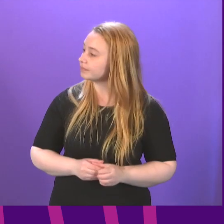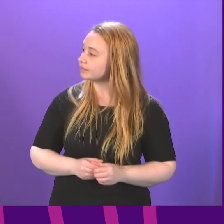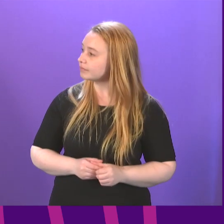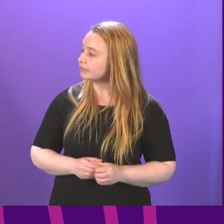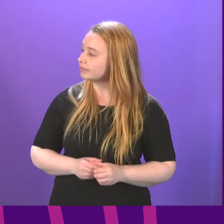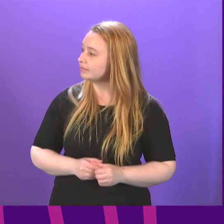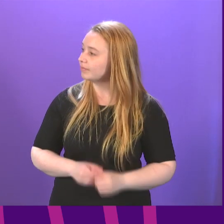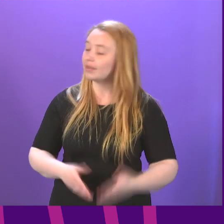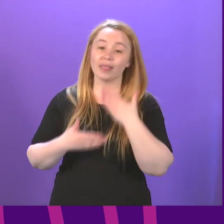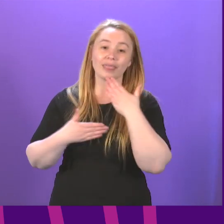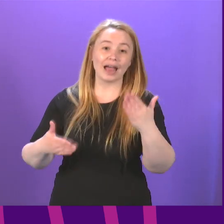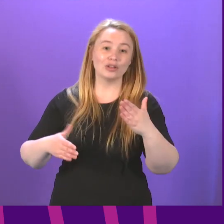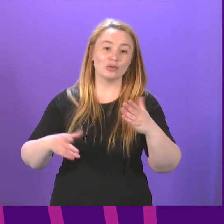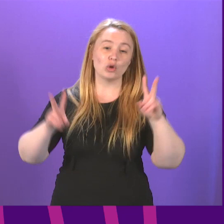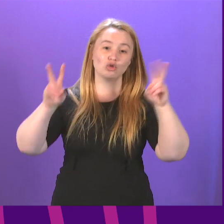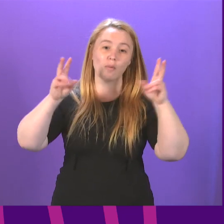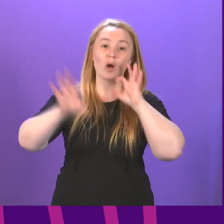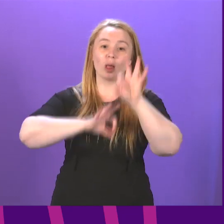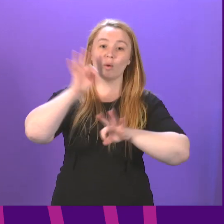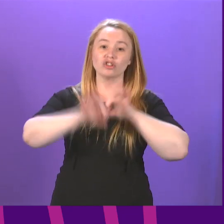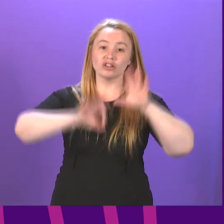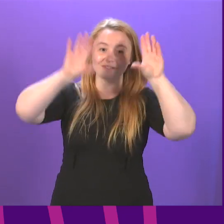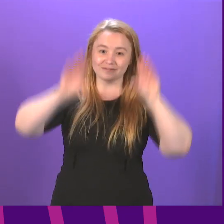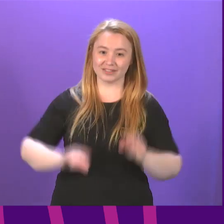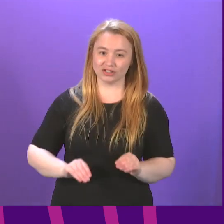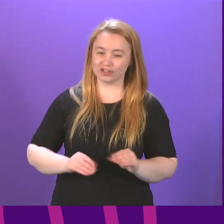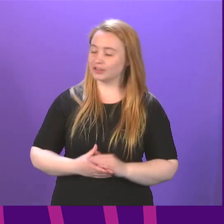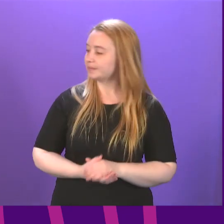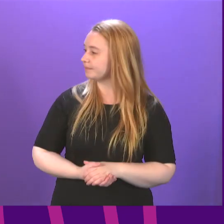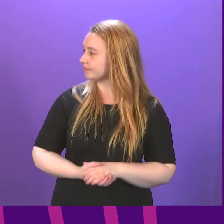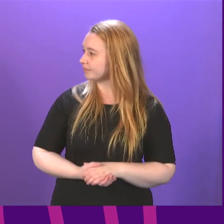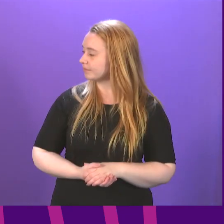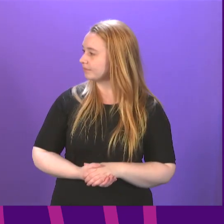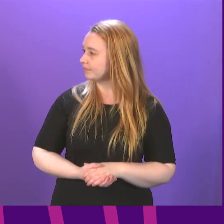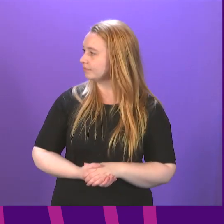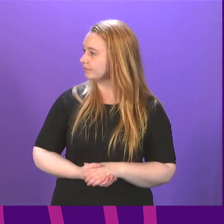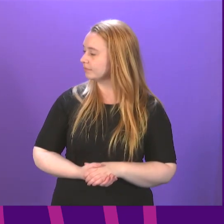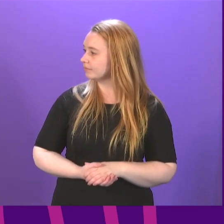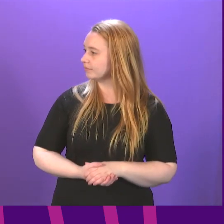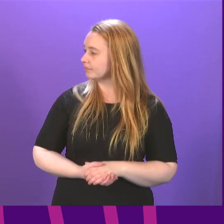The Presiding Officer: That concludes topical questions. Before we move on to the next item of business, I remind all members that,